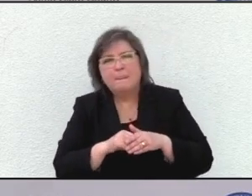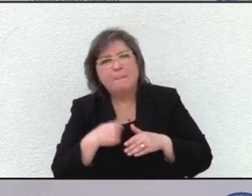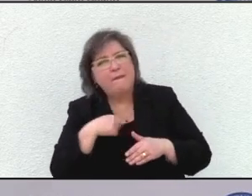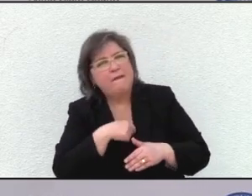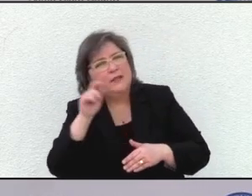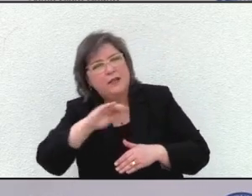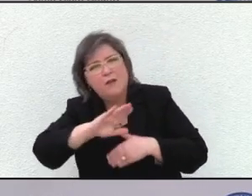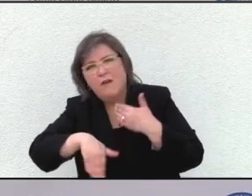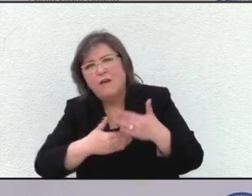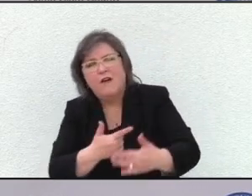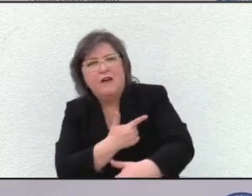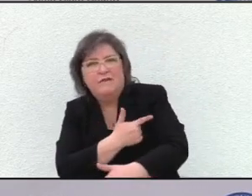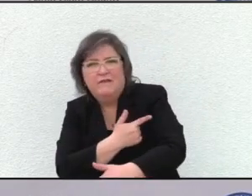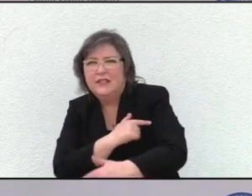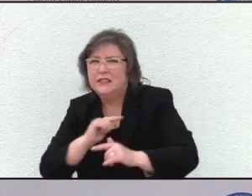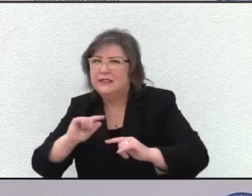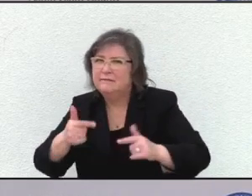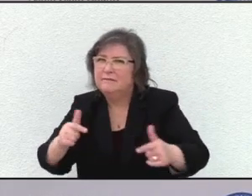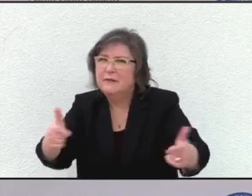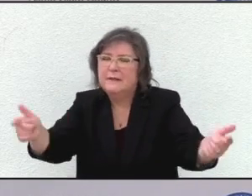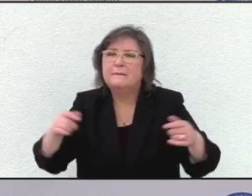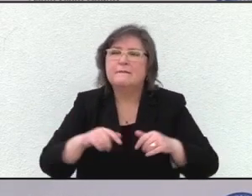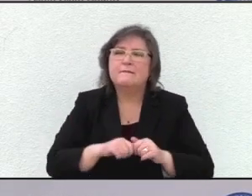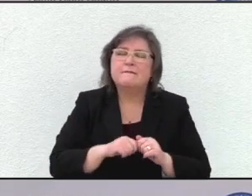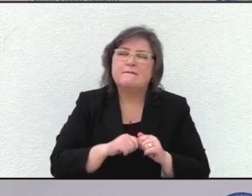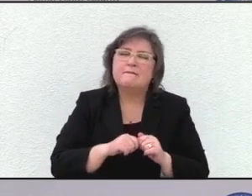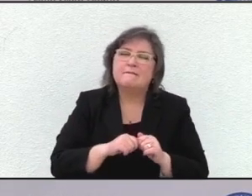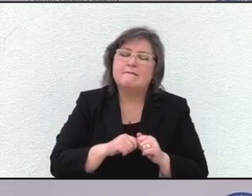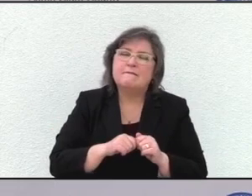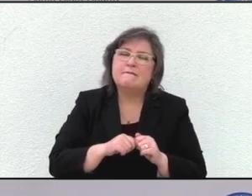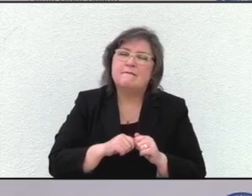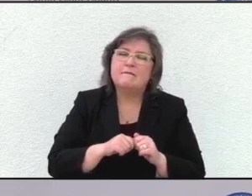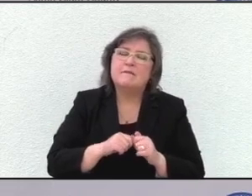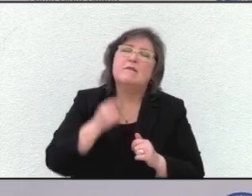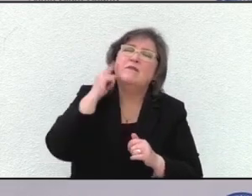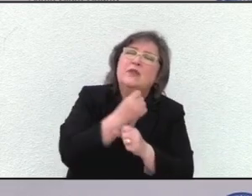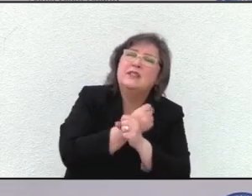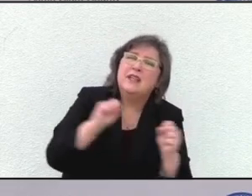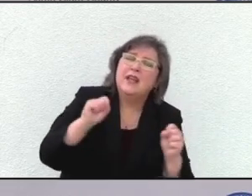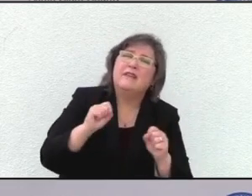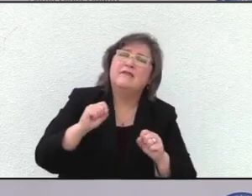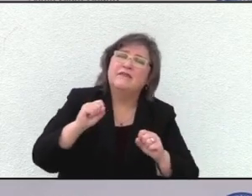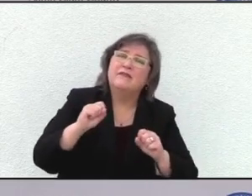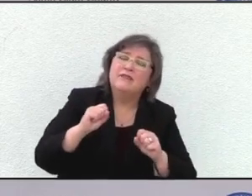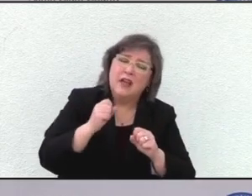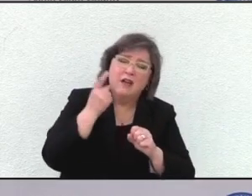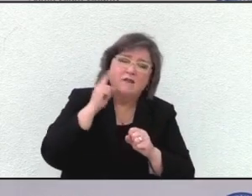Williams said, in terms of safe behaviors. Yes, it's repetitive, and it should be a mantra.